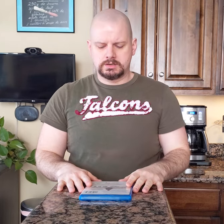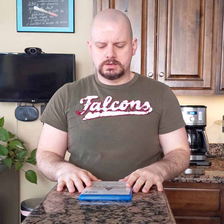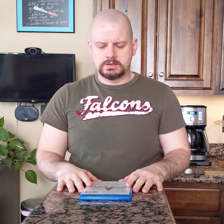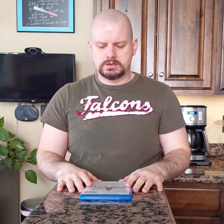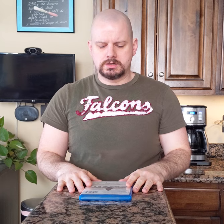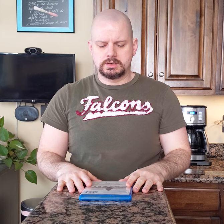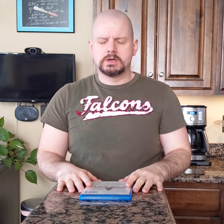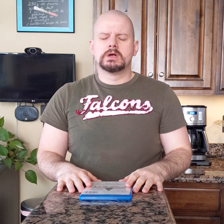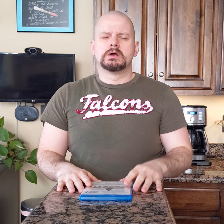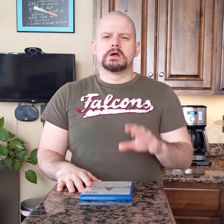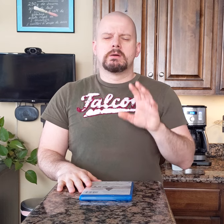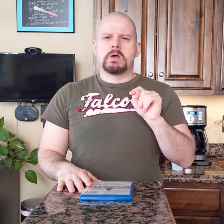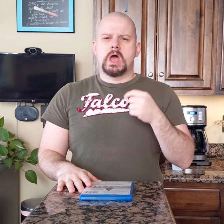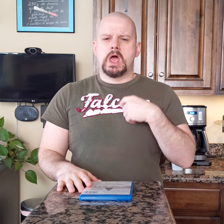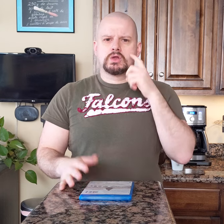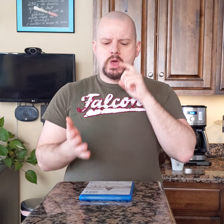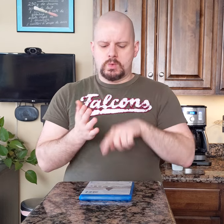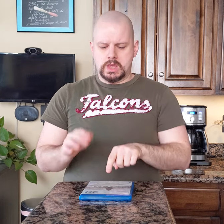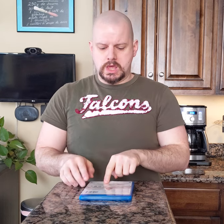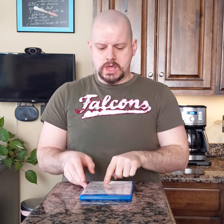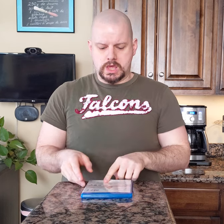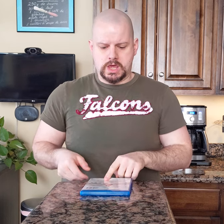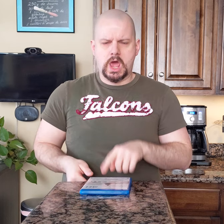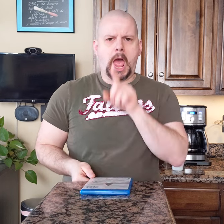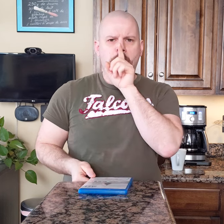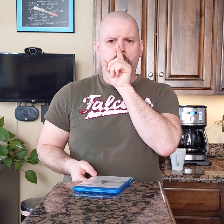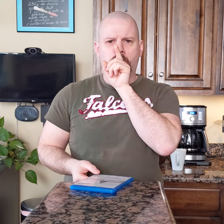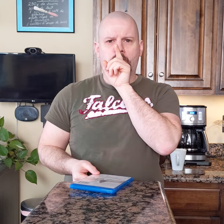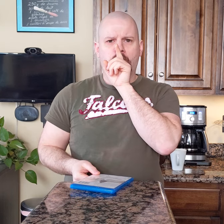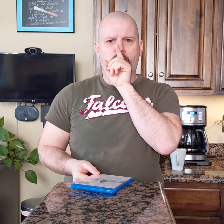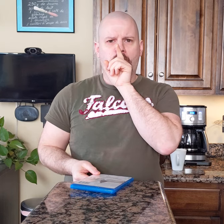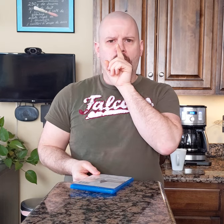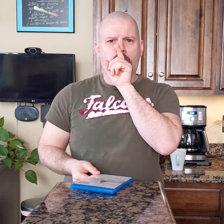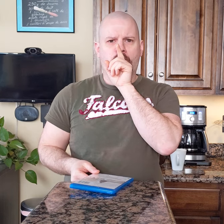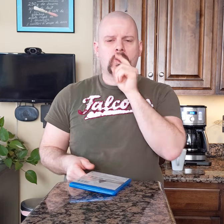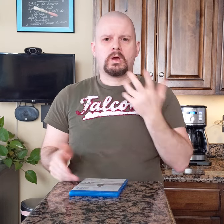But there's one thing I notice it's not there...